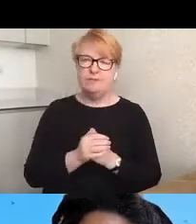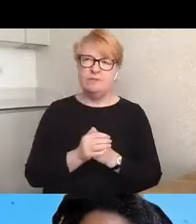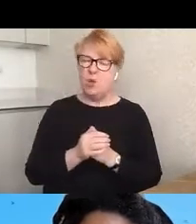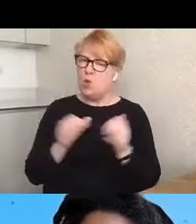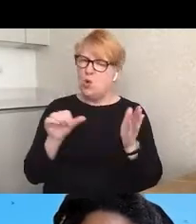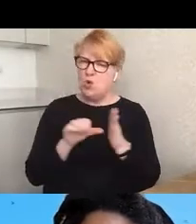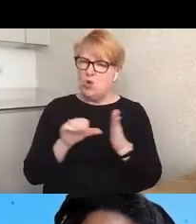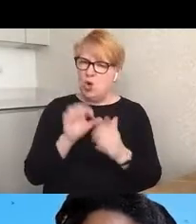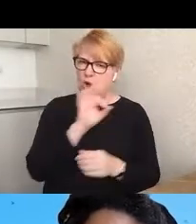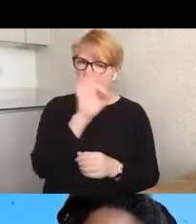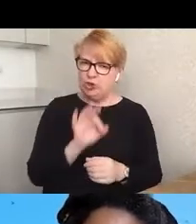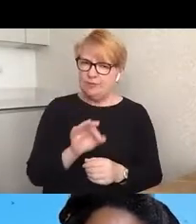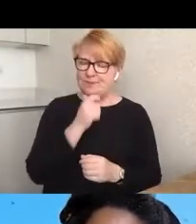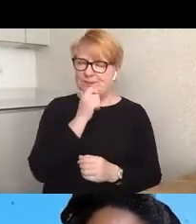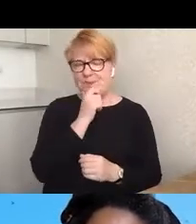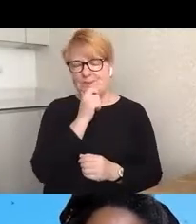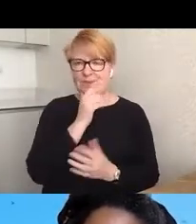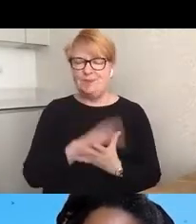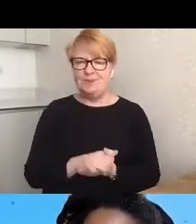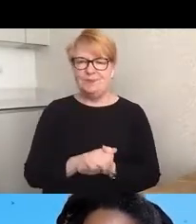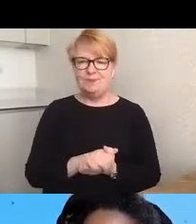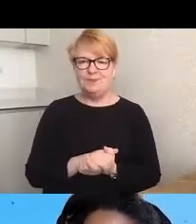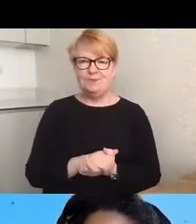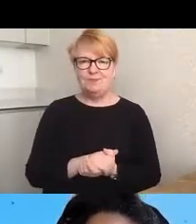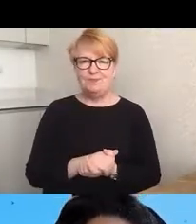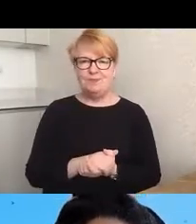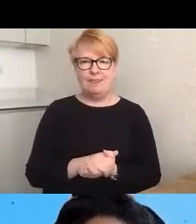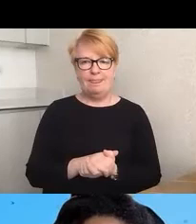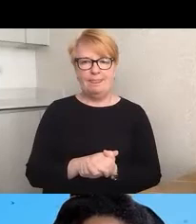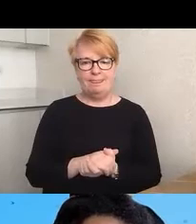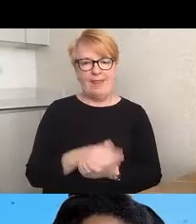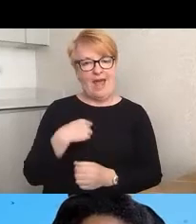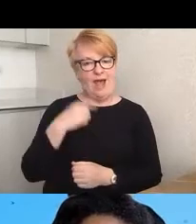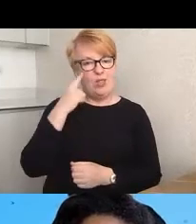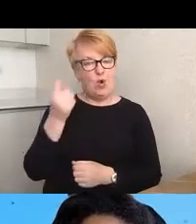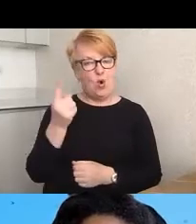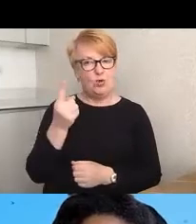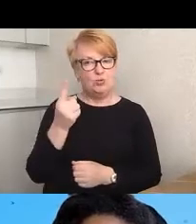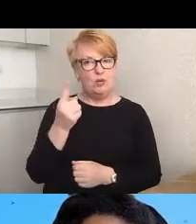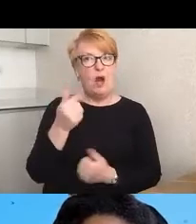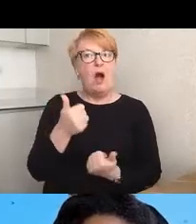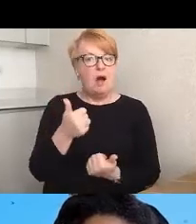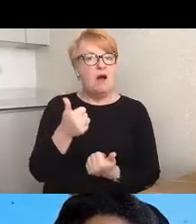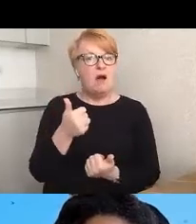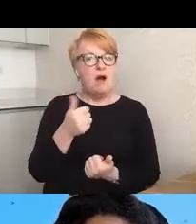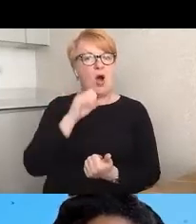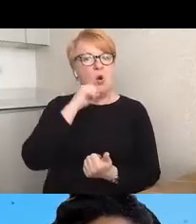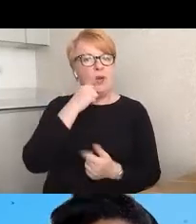I was tempted to go straight through with something along the lines of an ABCs of ways to